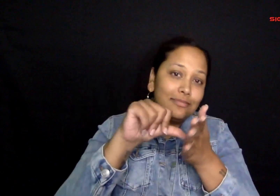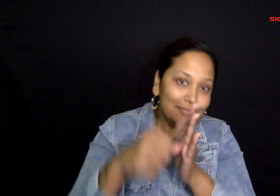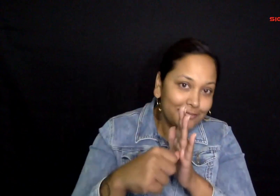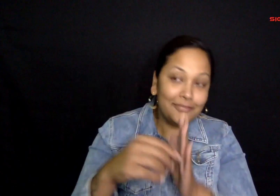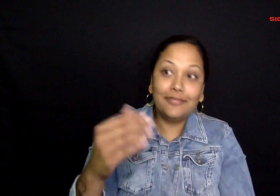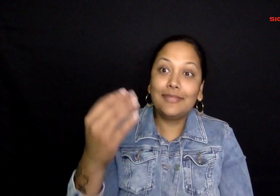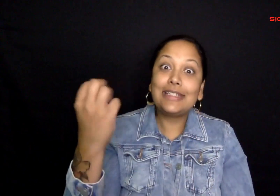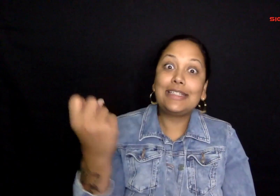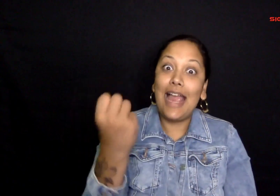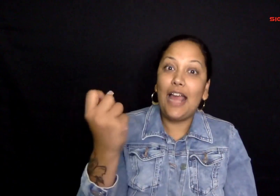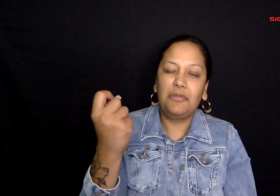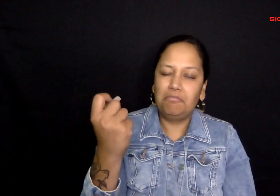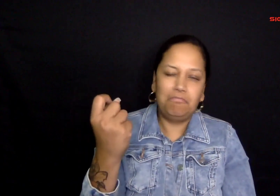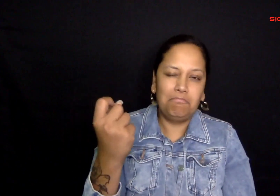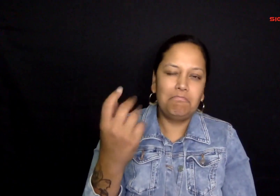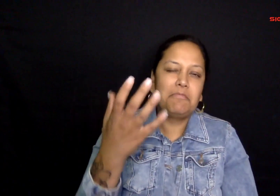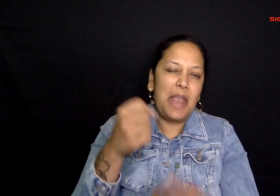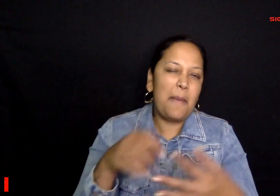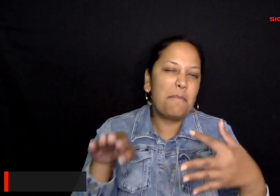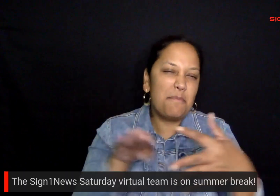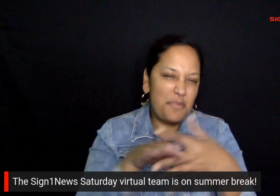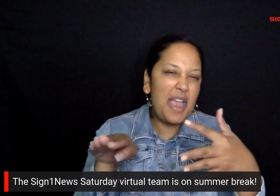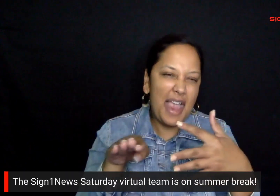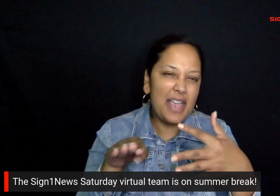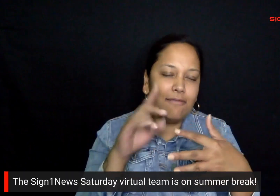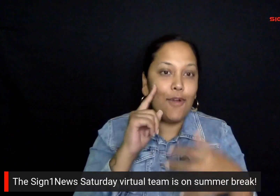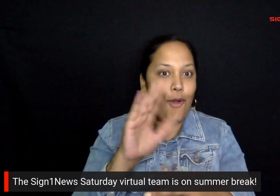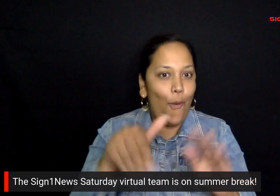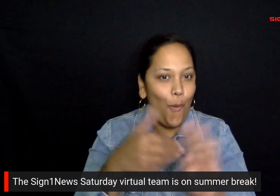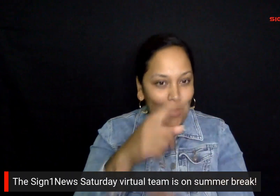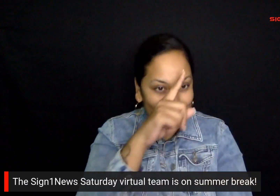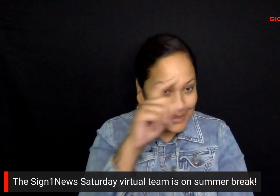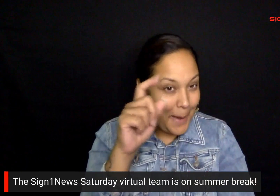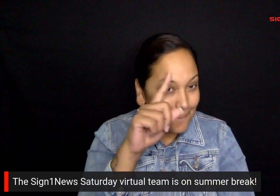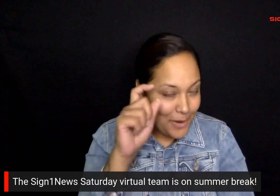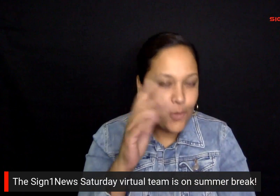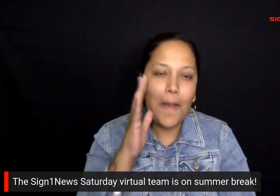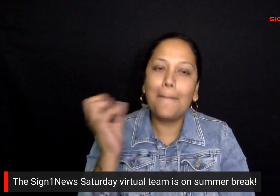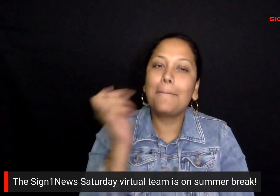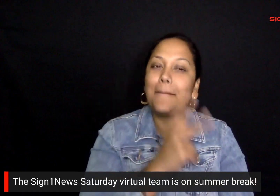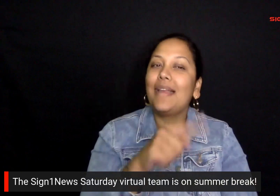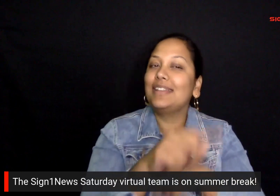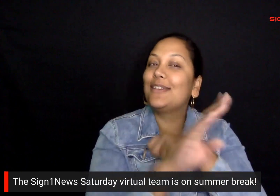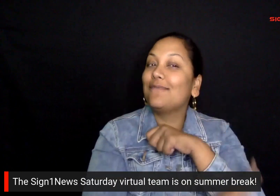and a reminder the Sign1News Saturday virtual show team is taking a break for the summer